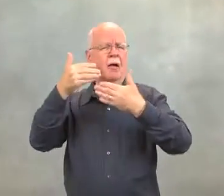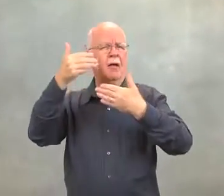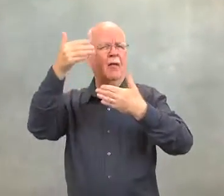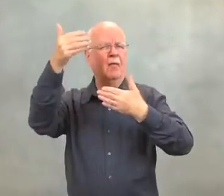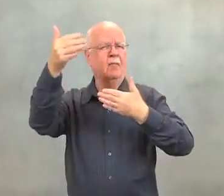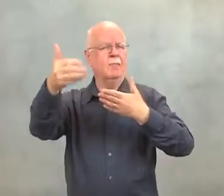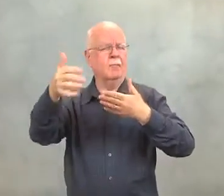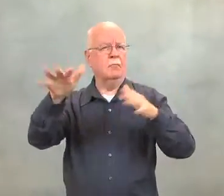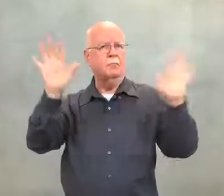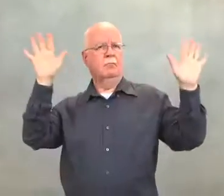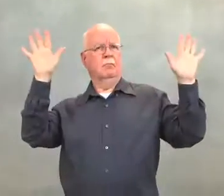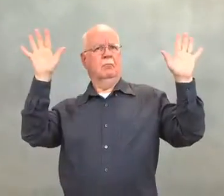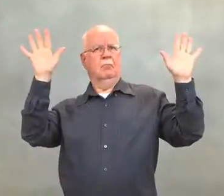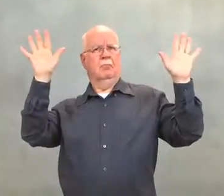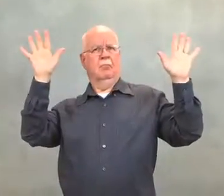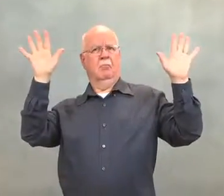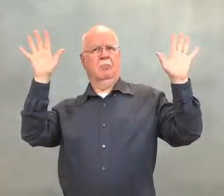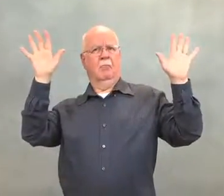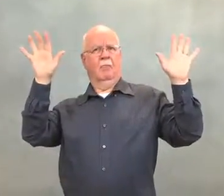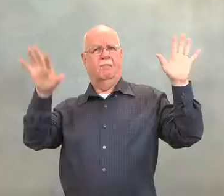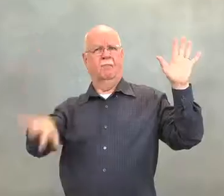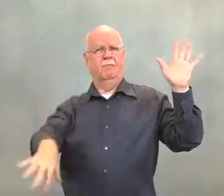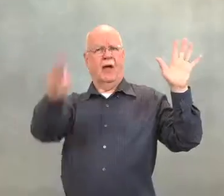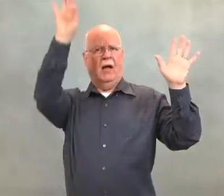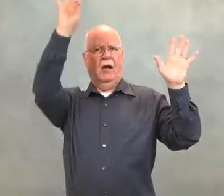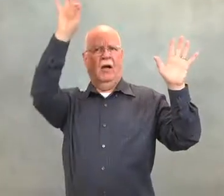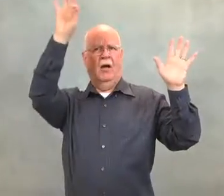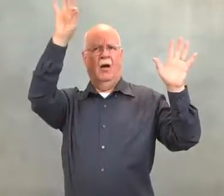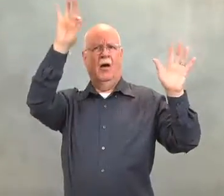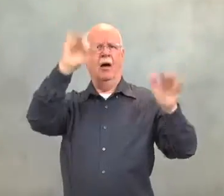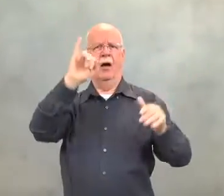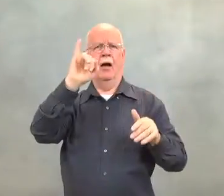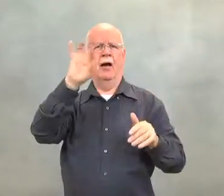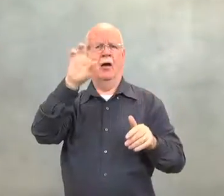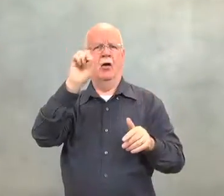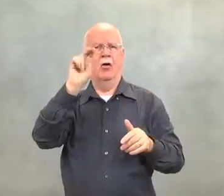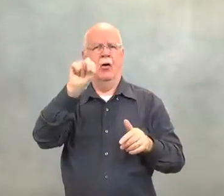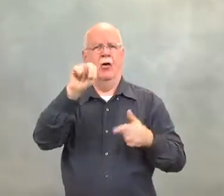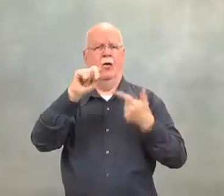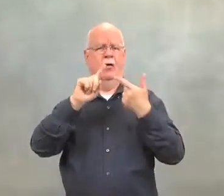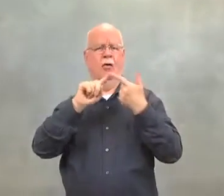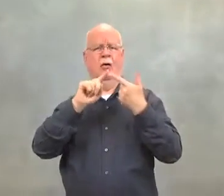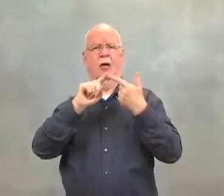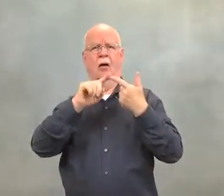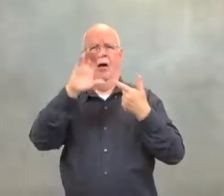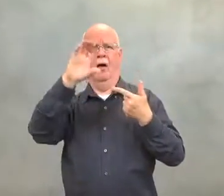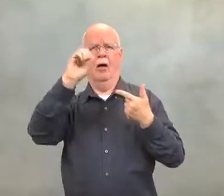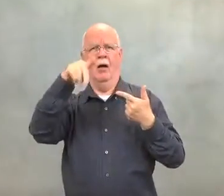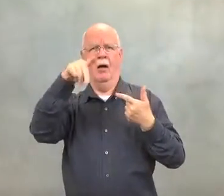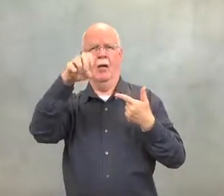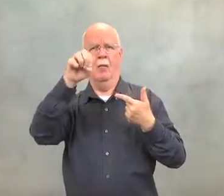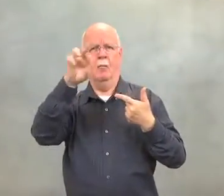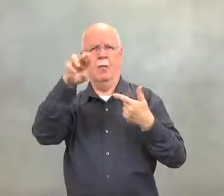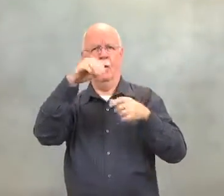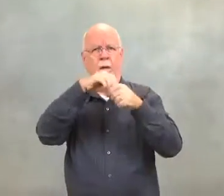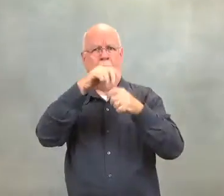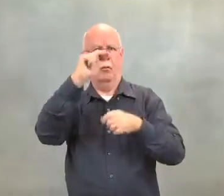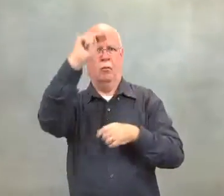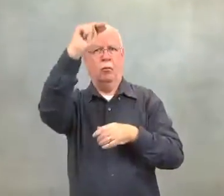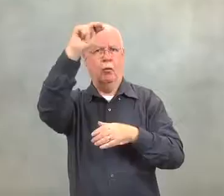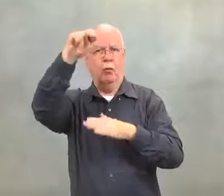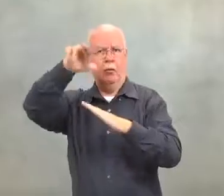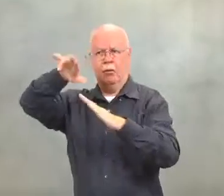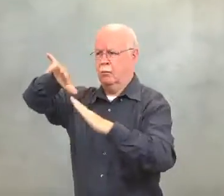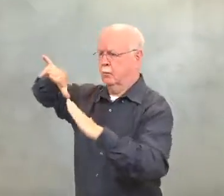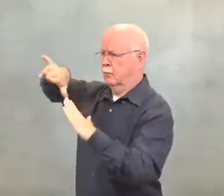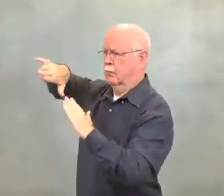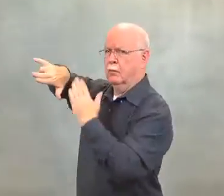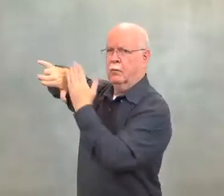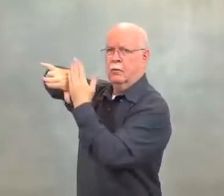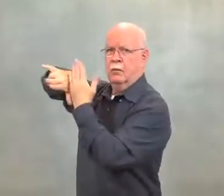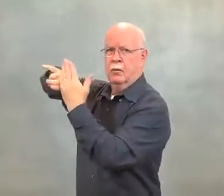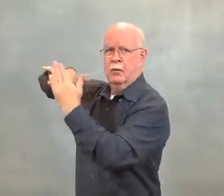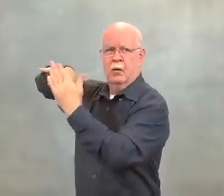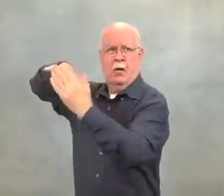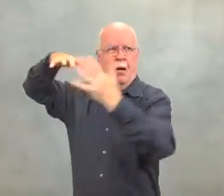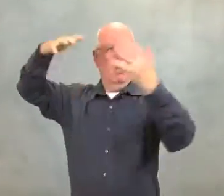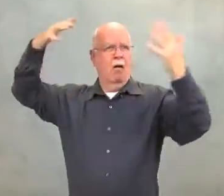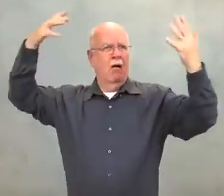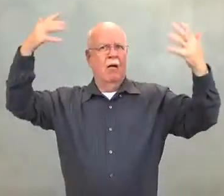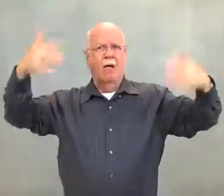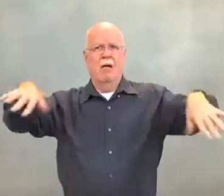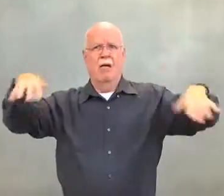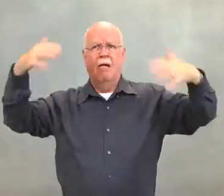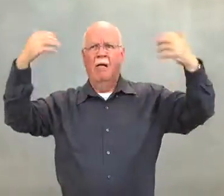Not long after, iron and copper were discovered in the western upper peninsula.